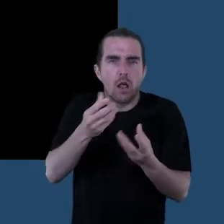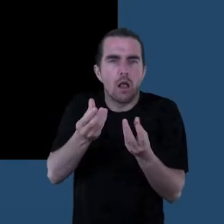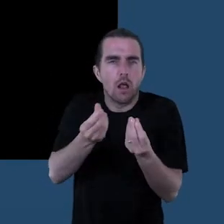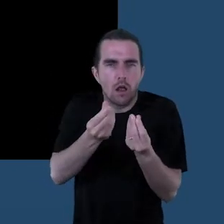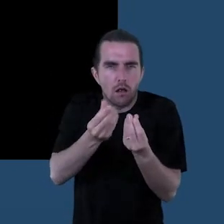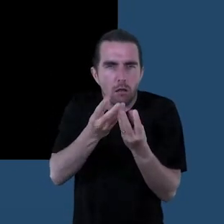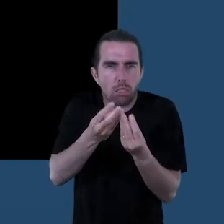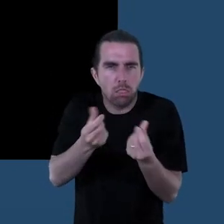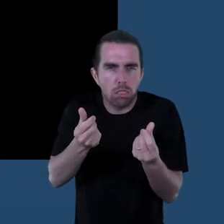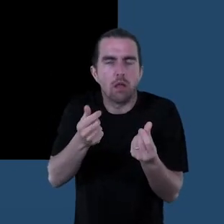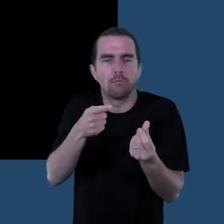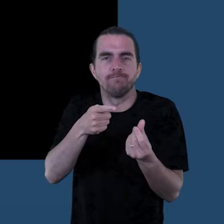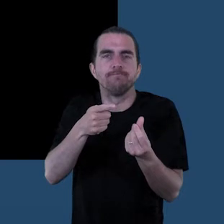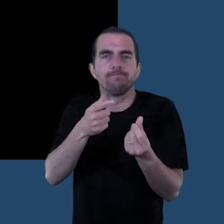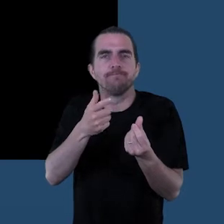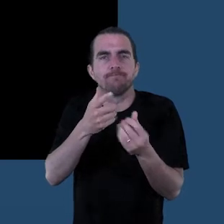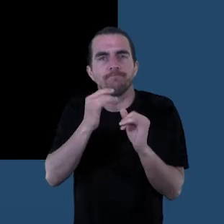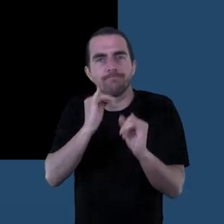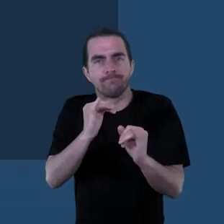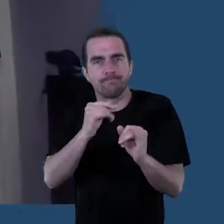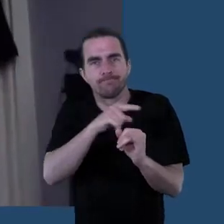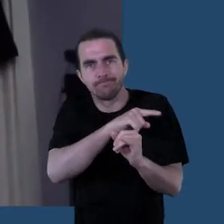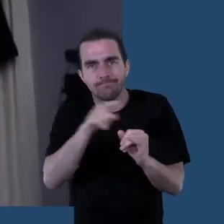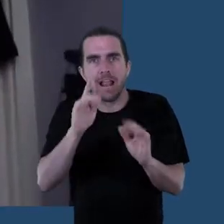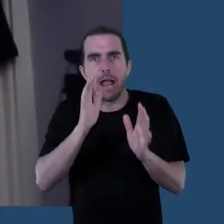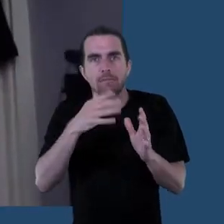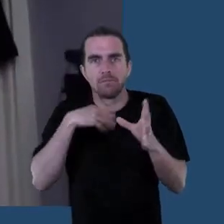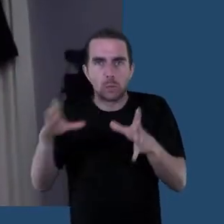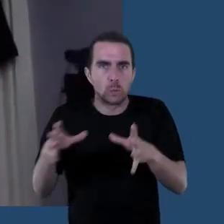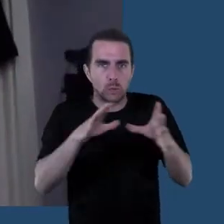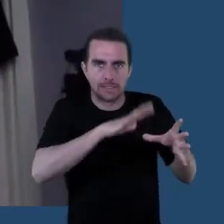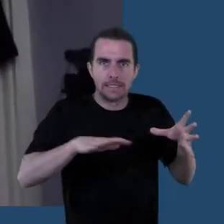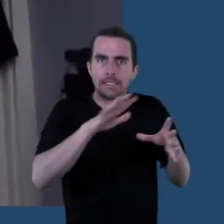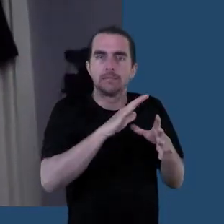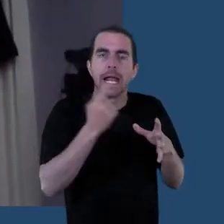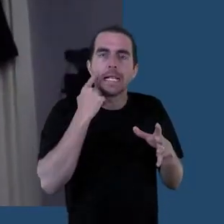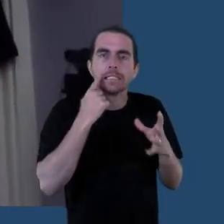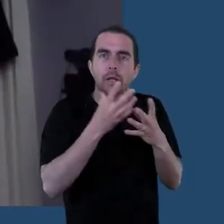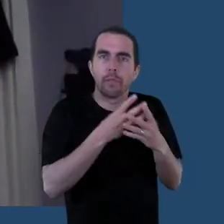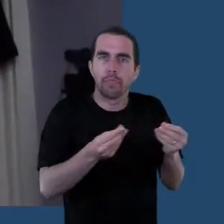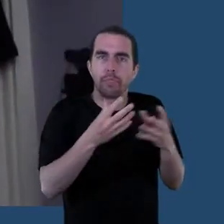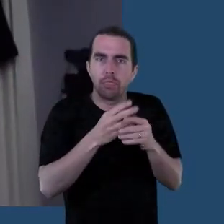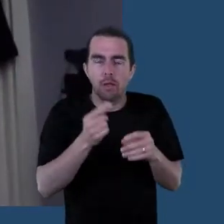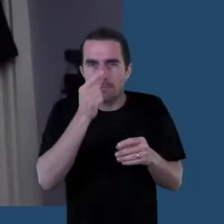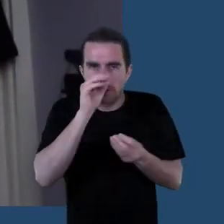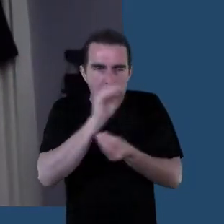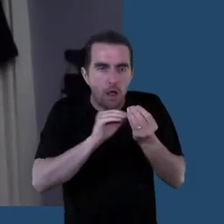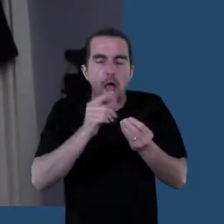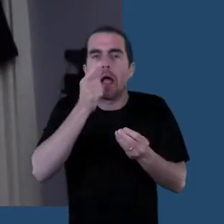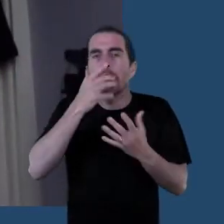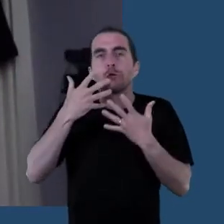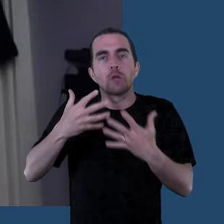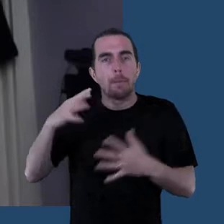We call them agents of deterioration. So, things like too much light, too much humidity,